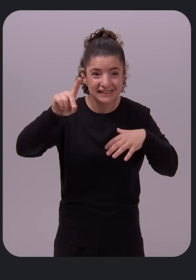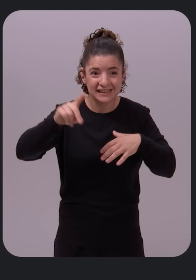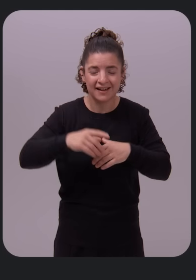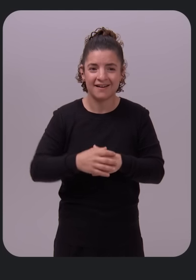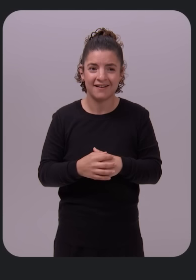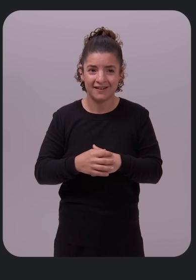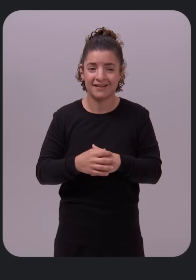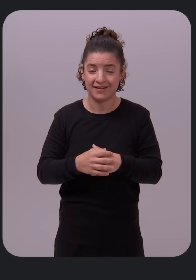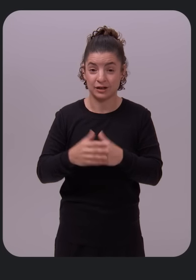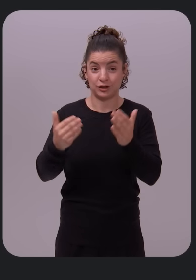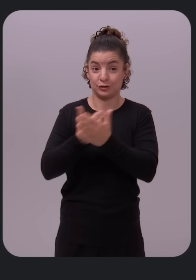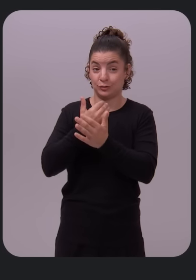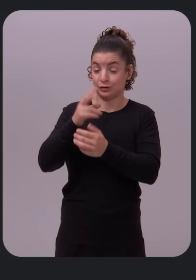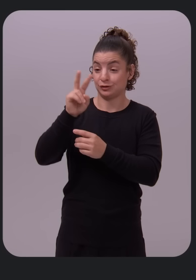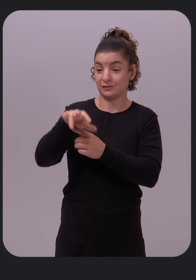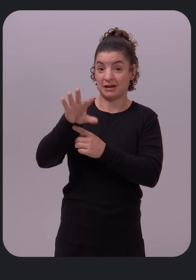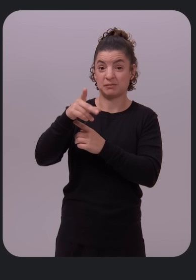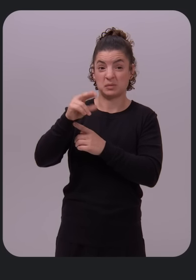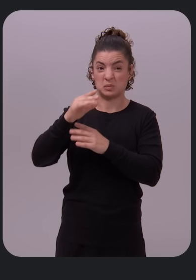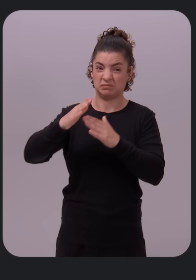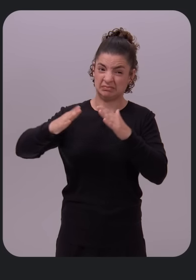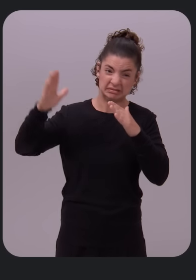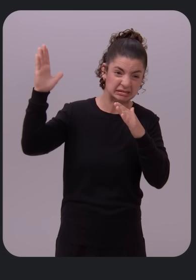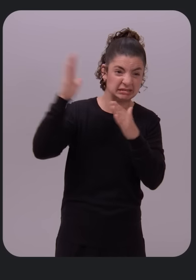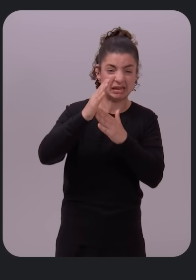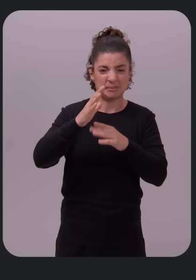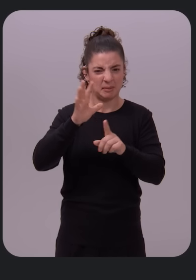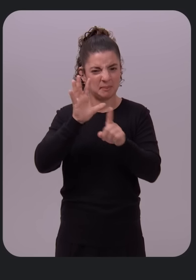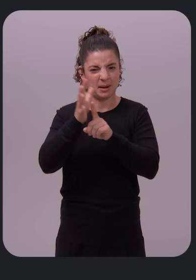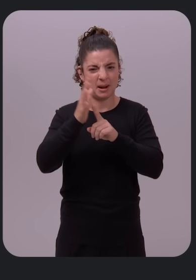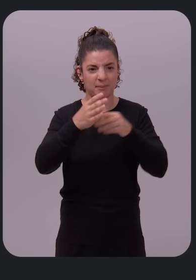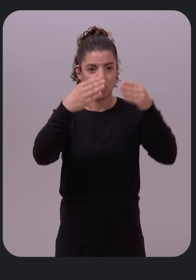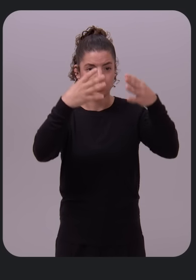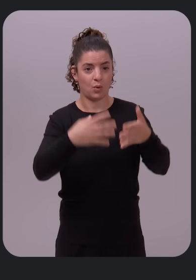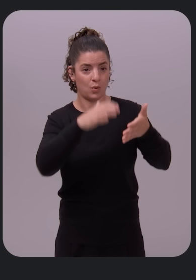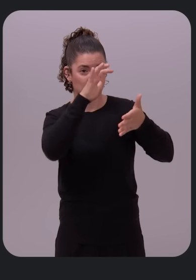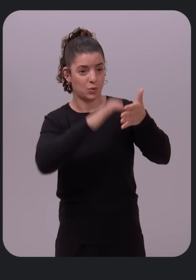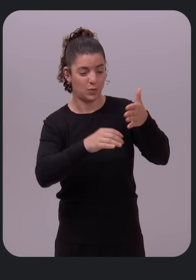The new 2.5 Pro tops the popular coding leaderboard webdev arena.